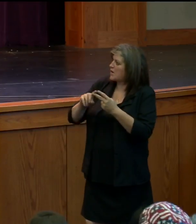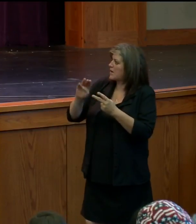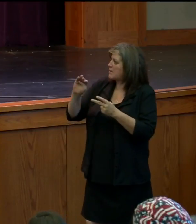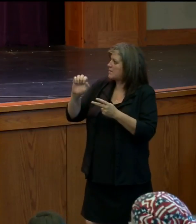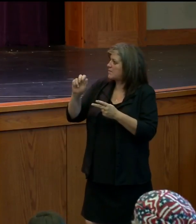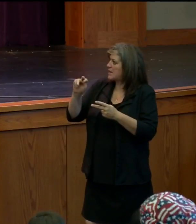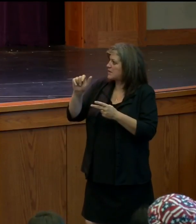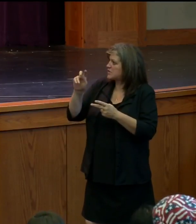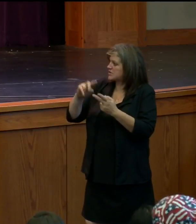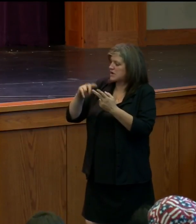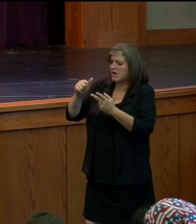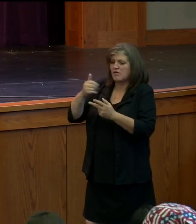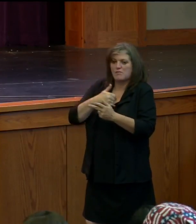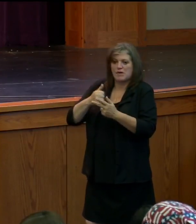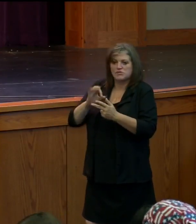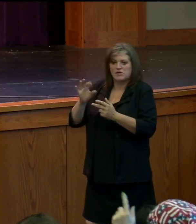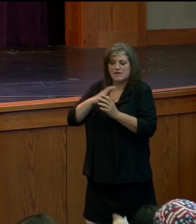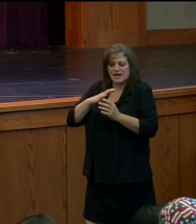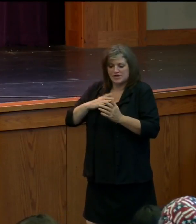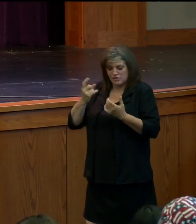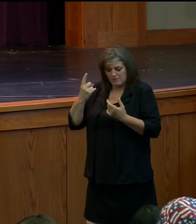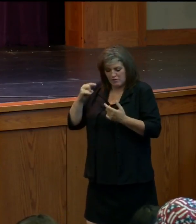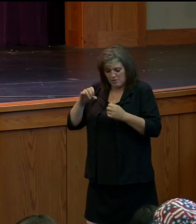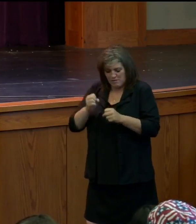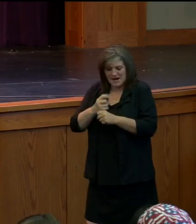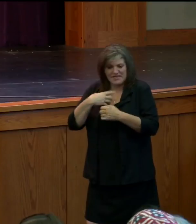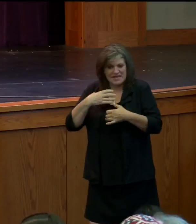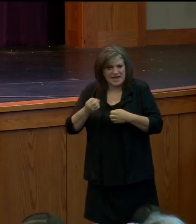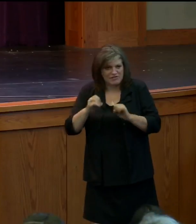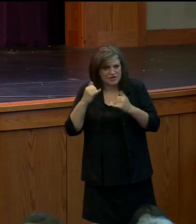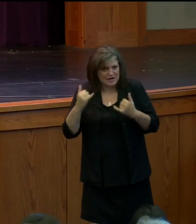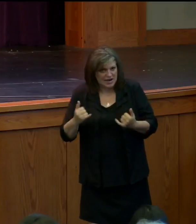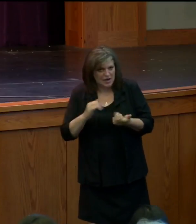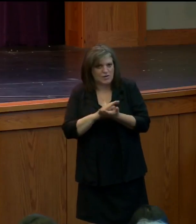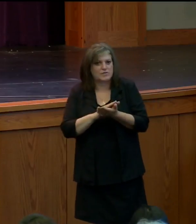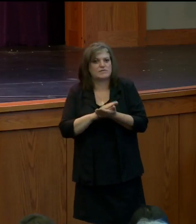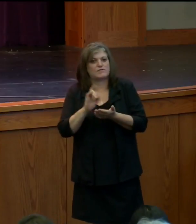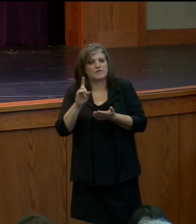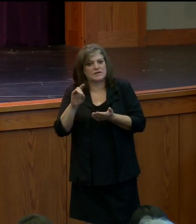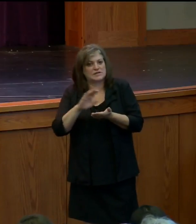THE OTHER MEMBERS OF THE COUNCIL WITH MAKING THIS EFFORT NOW TO BRING STATEHOOD TO THE DISTRICT OF COLUMBIA.